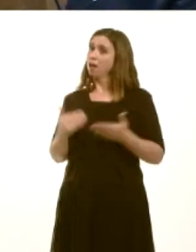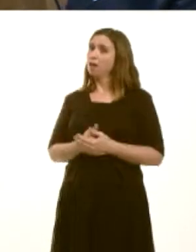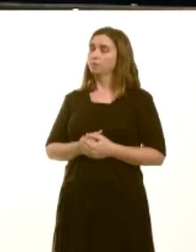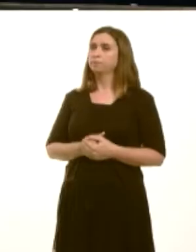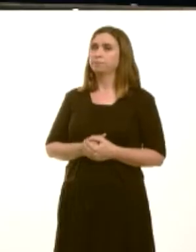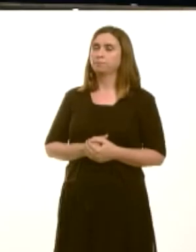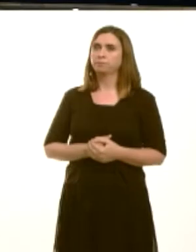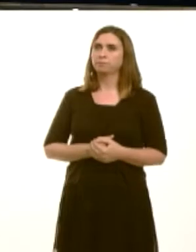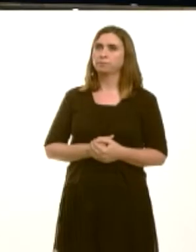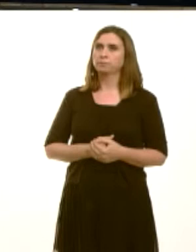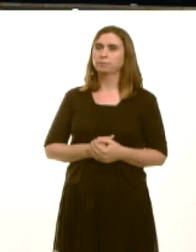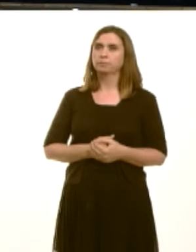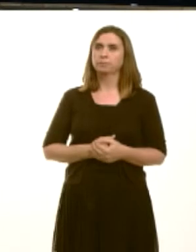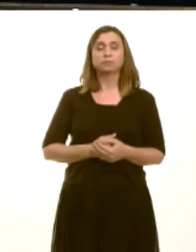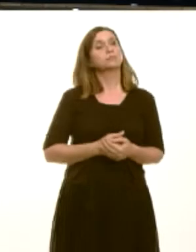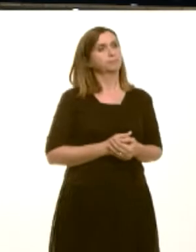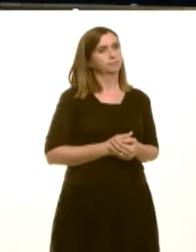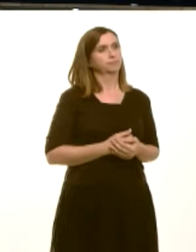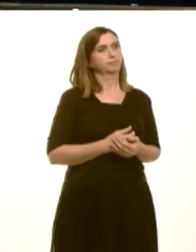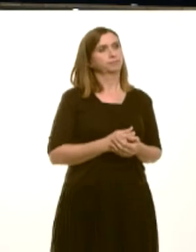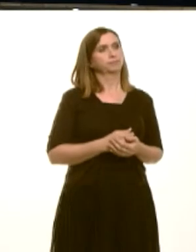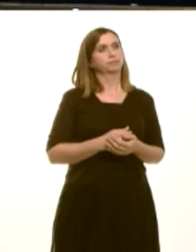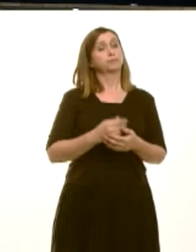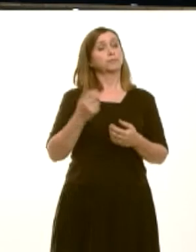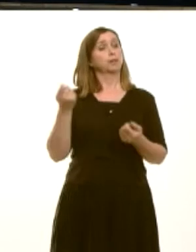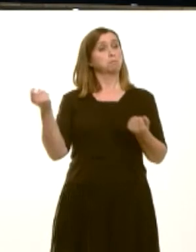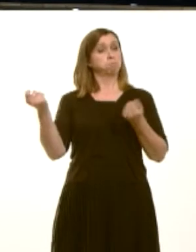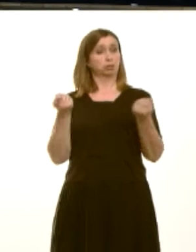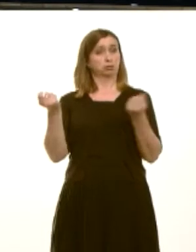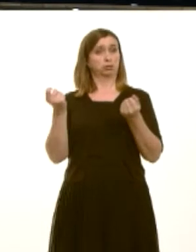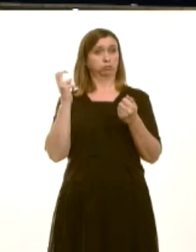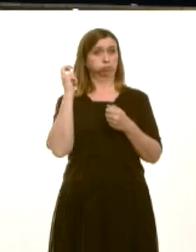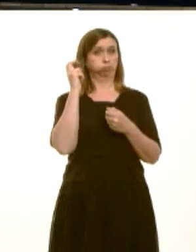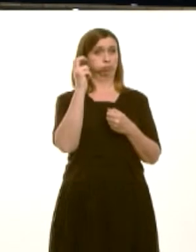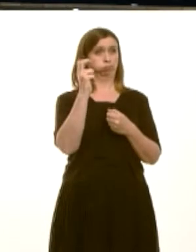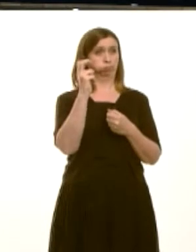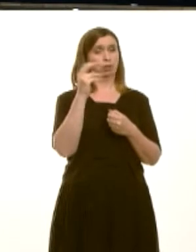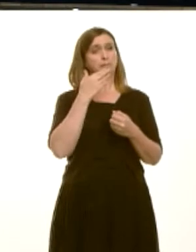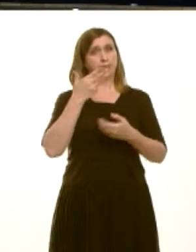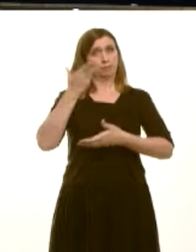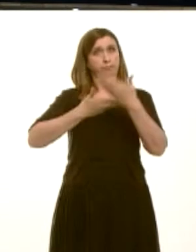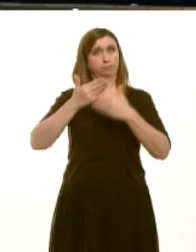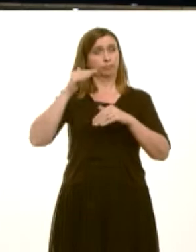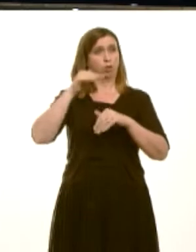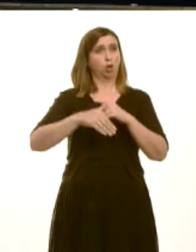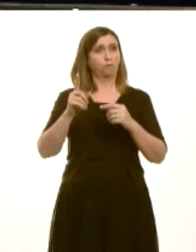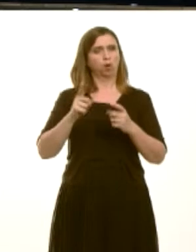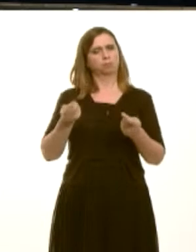ddatganiad am reoleiddio gwasanaethau bysys yng Nghymru? OAQ(4)2212(FM) Carwyn Jones: We are exercising a range of powers, along with our local authority partners,